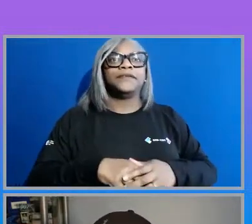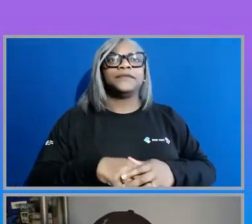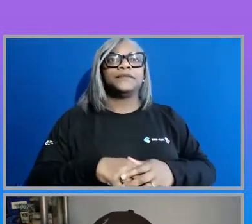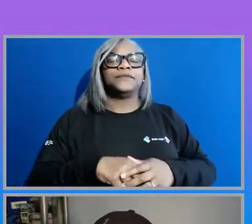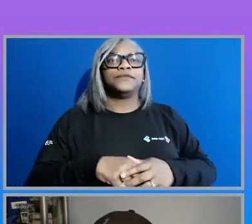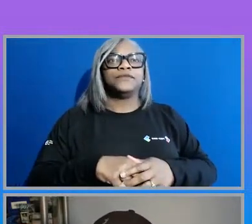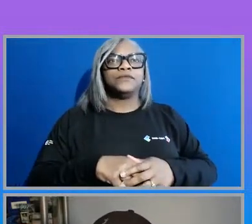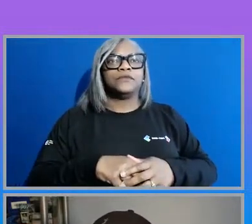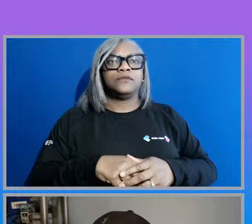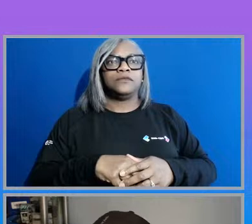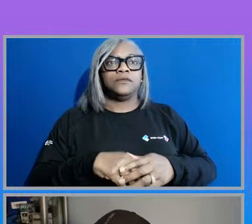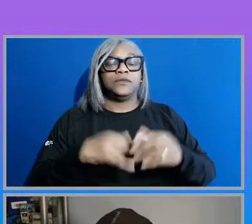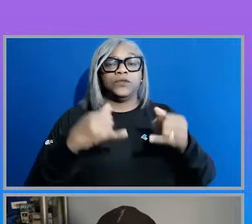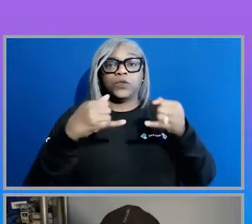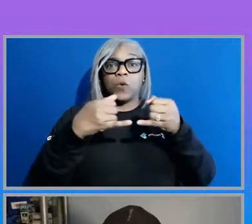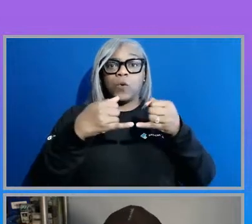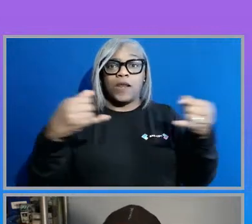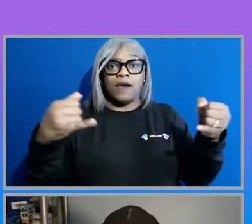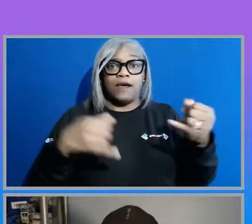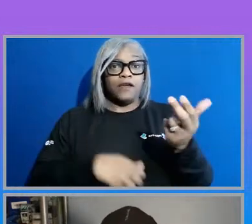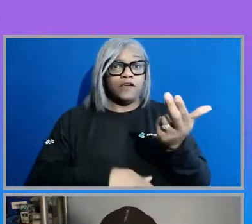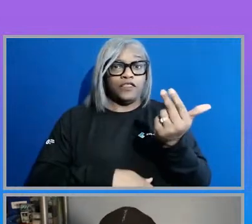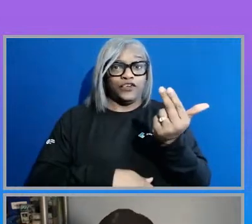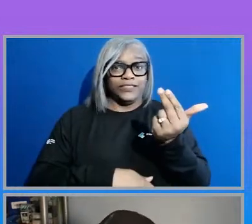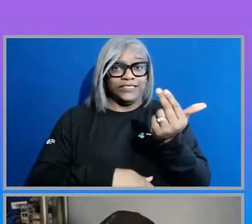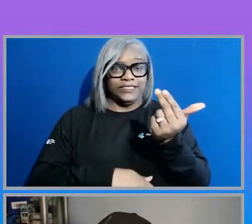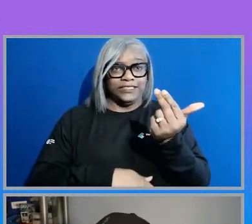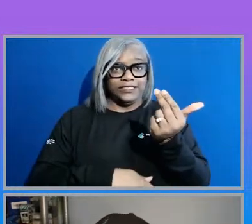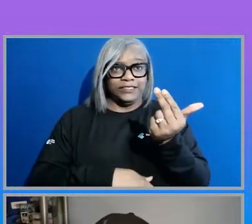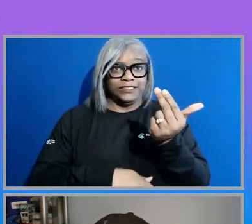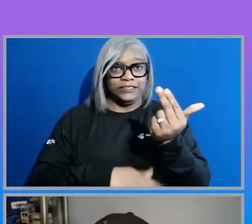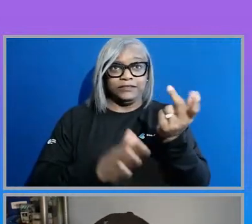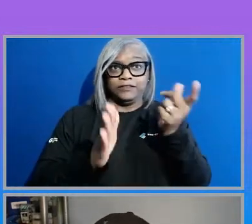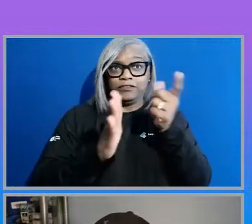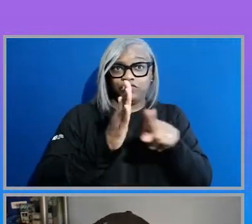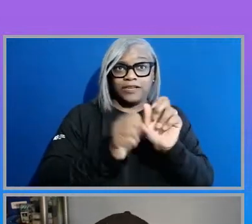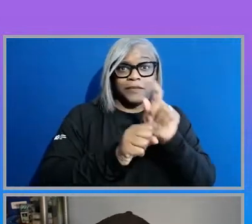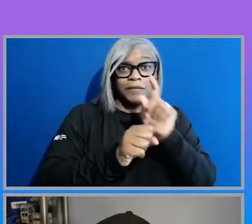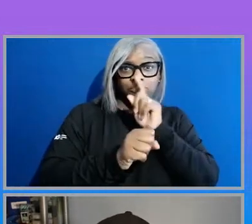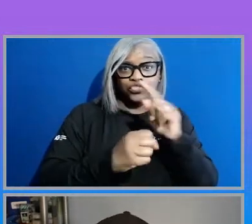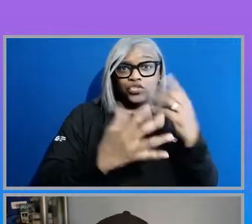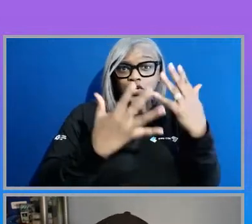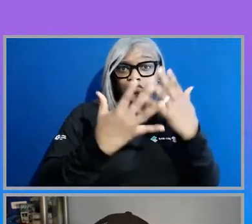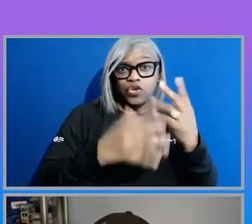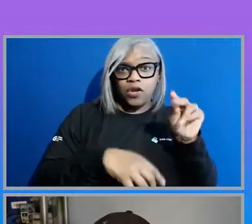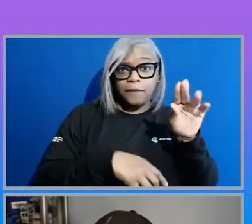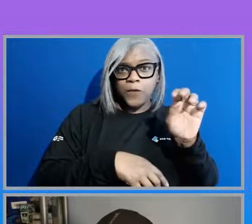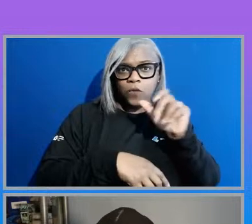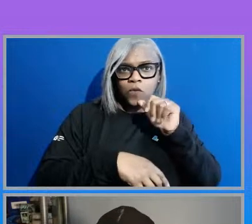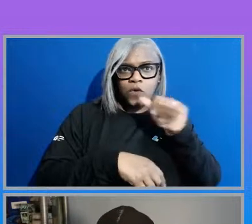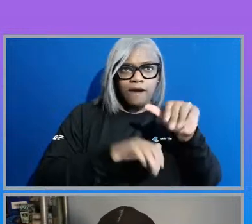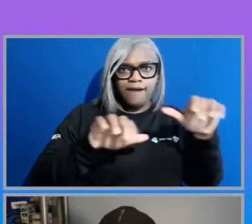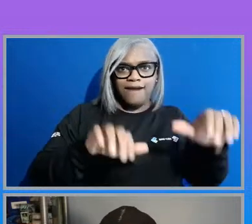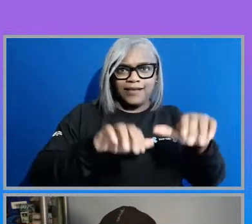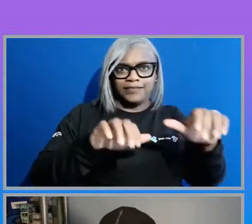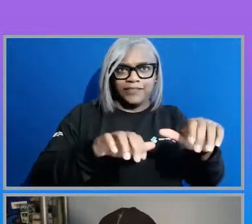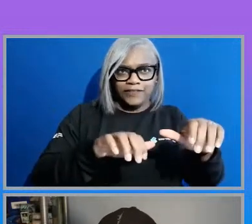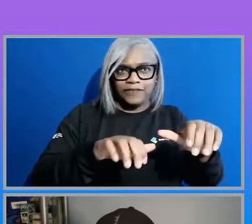settings page on line 13. Here it's checking to make sure dark mode isn't already activated. On